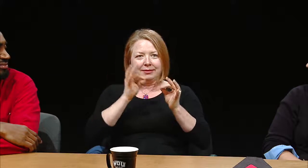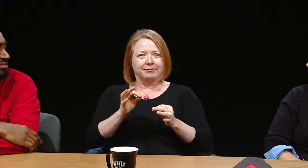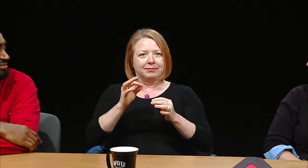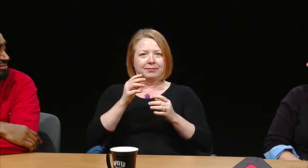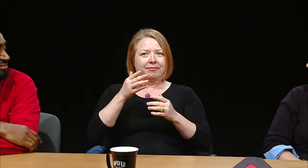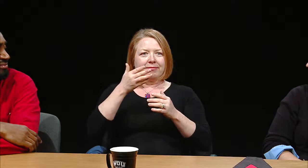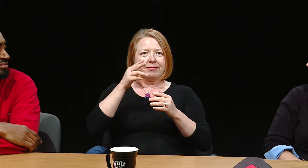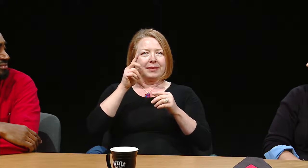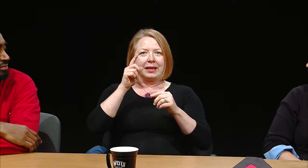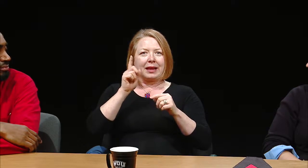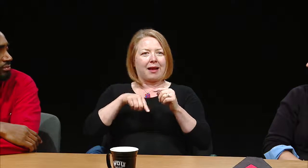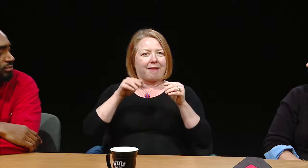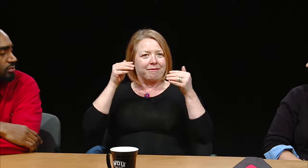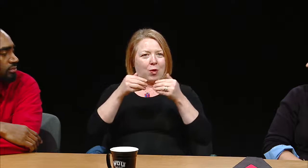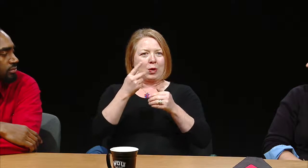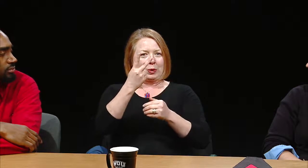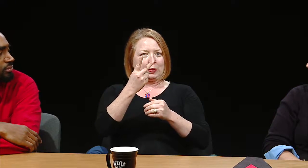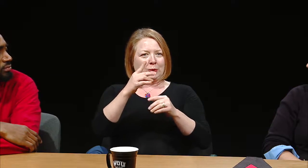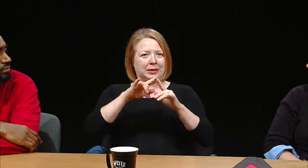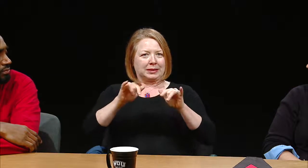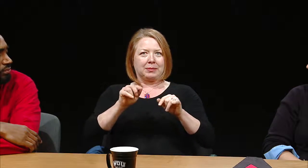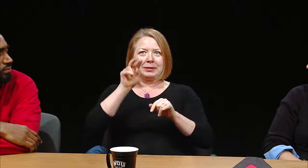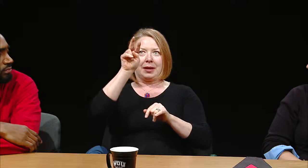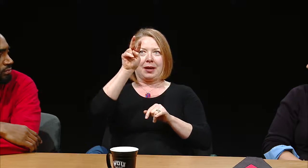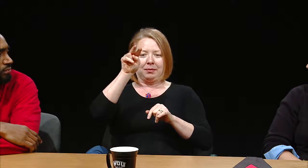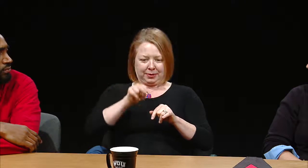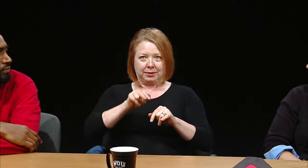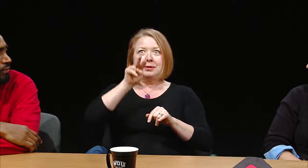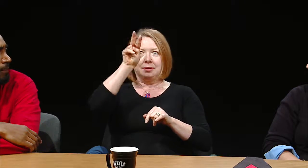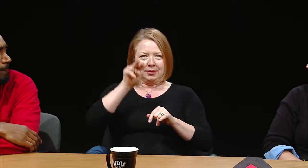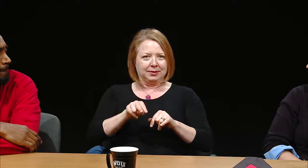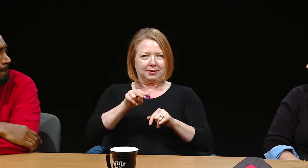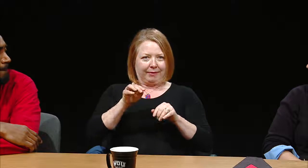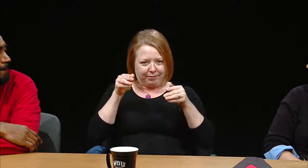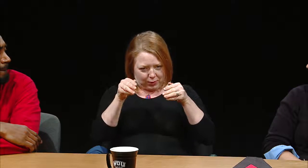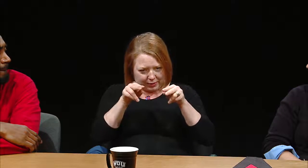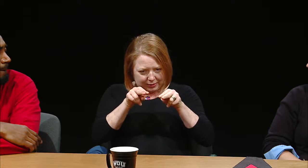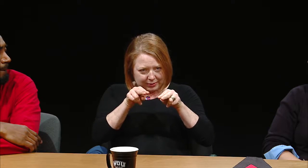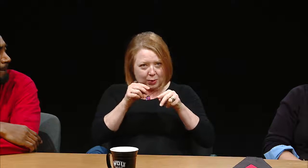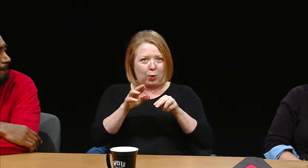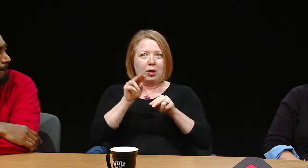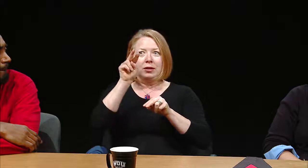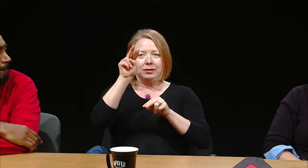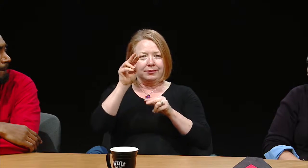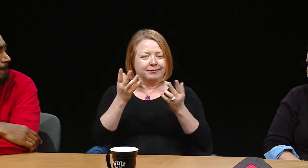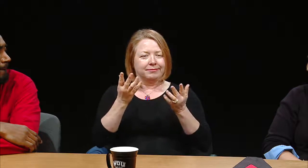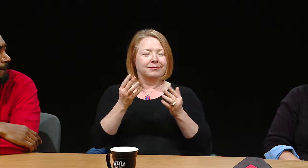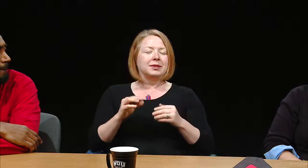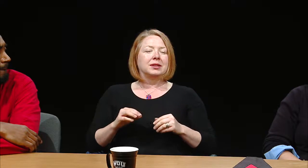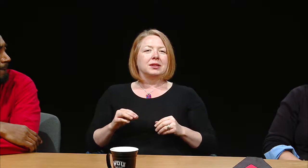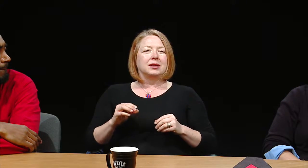So now we're not looking just accessibility for, you know, a disability group, but we're looking accessibility, so again back to that universal design,